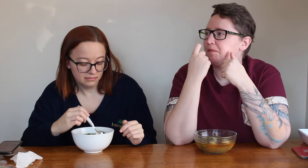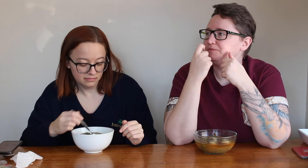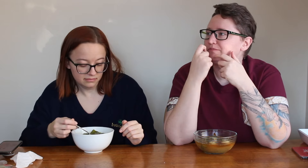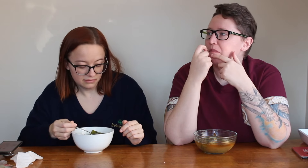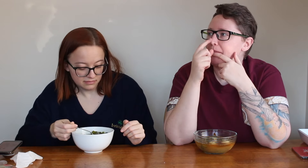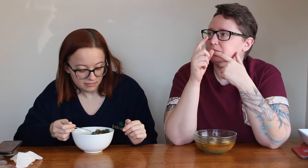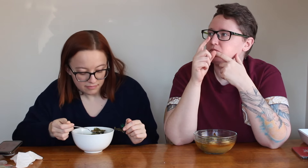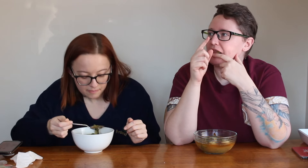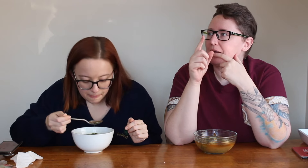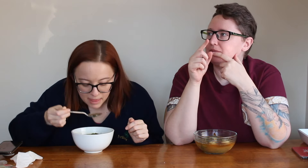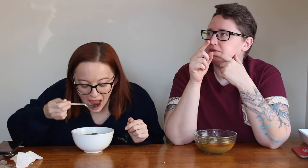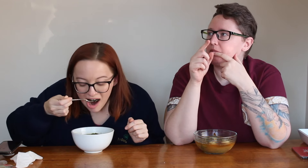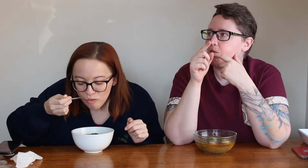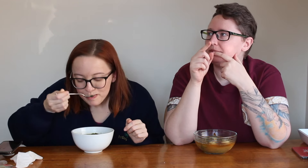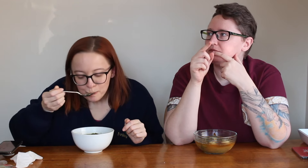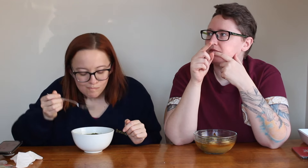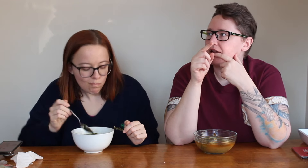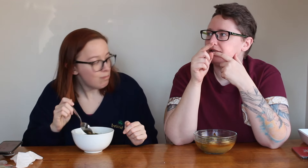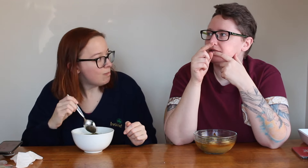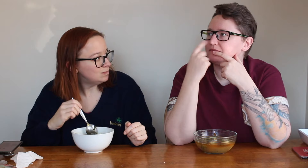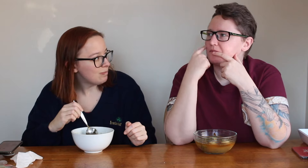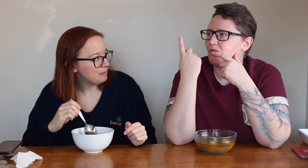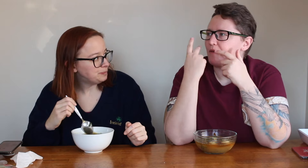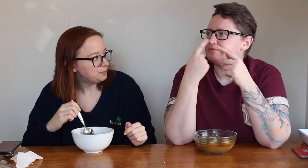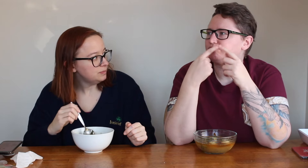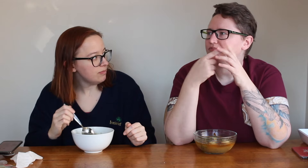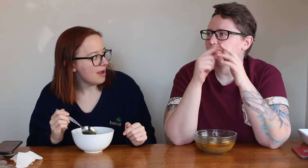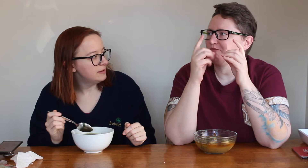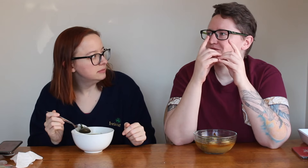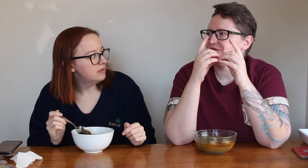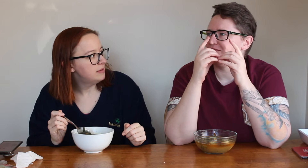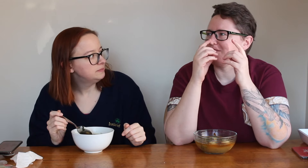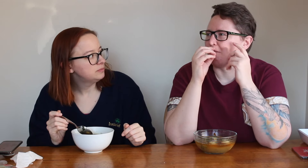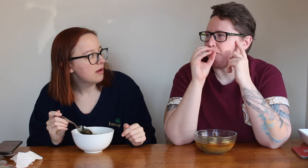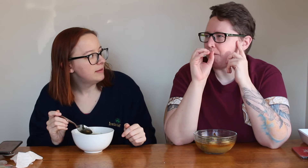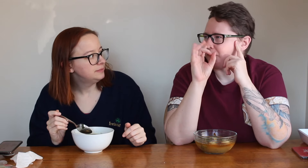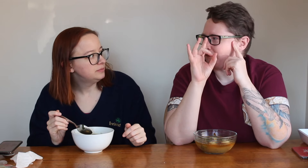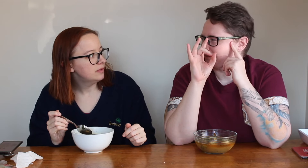Um, but we started dating around I think ten years or 11 years ago?